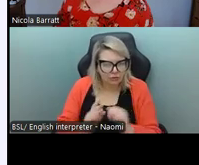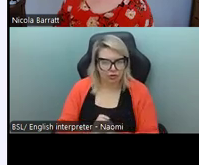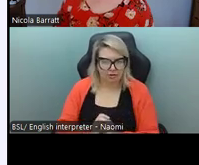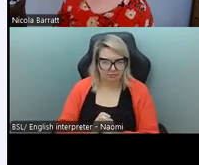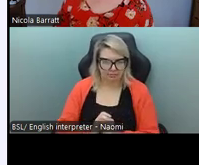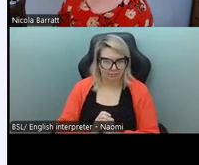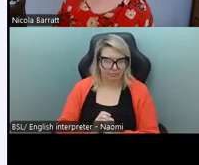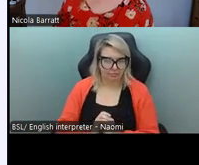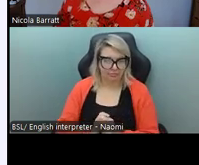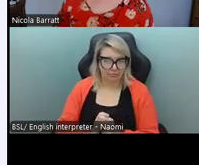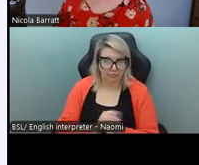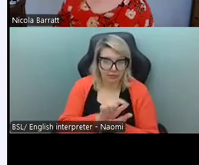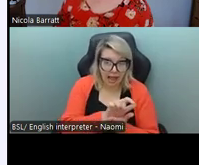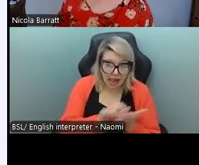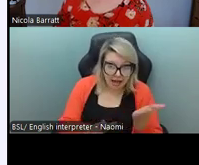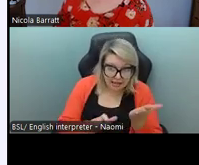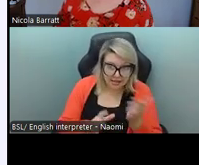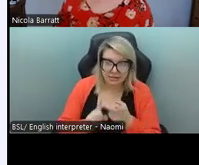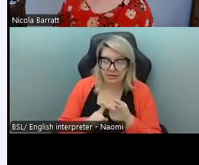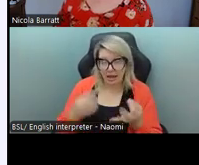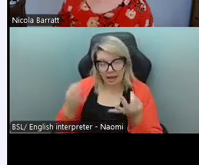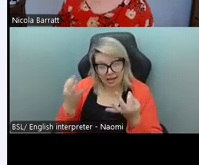any licenses or certificates you've got through work,